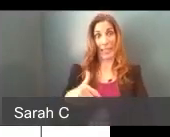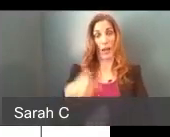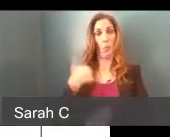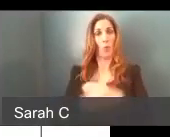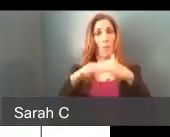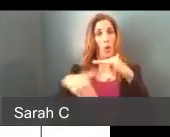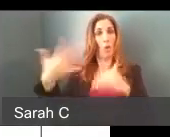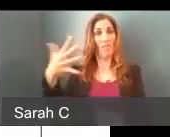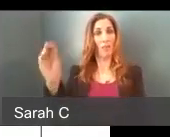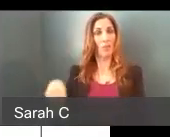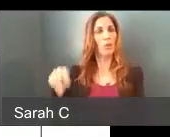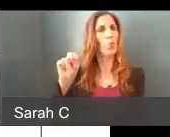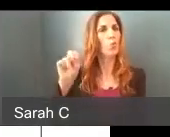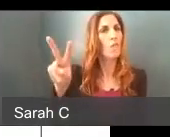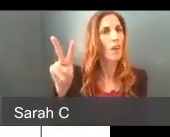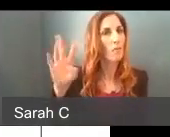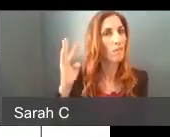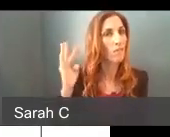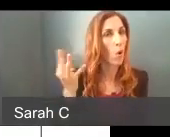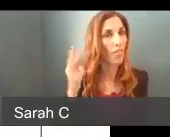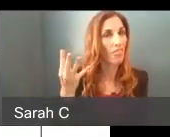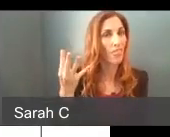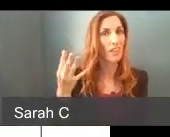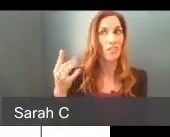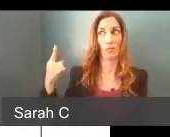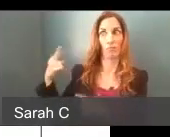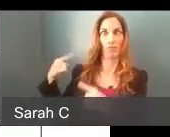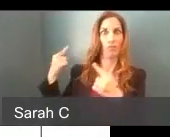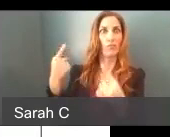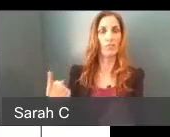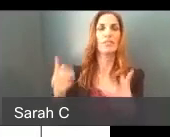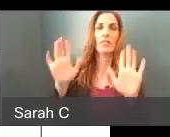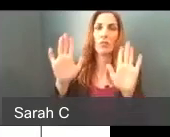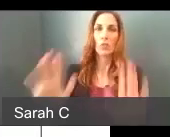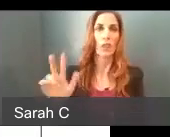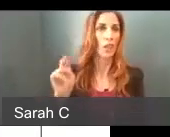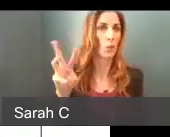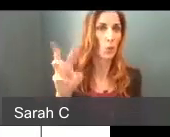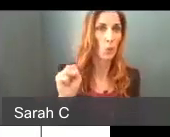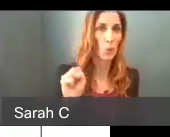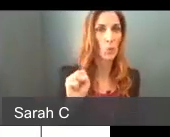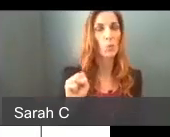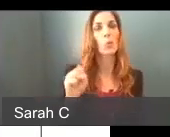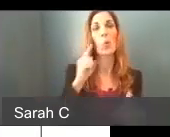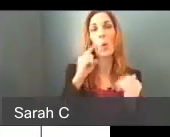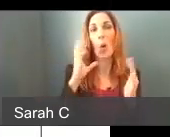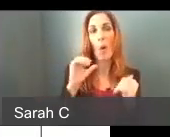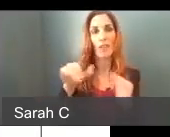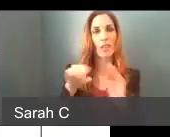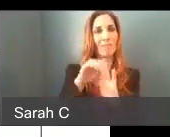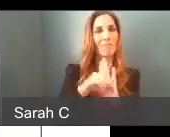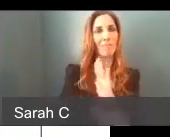the 4th. So this is great news and hopefully this trend will continue in the weeks to come.